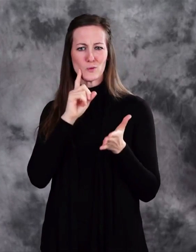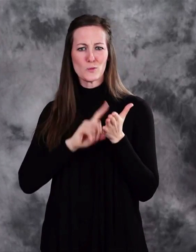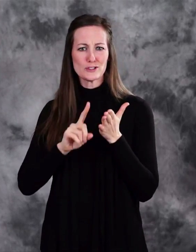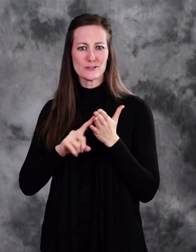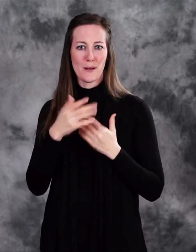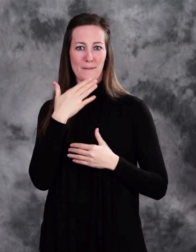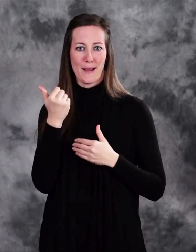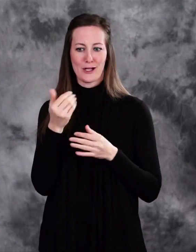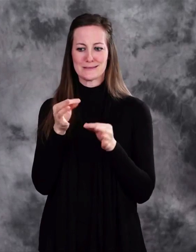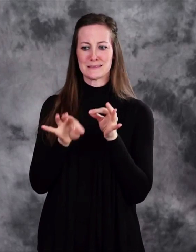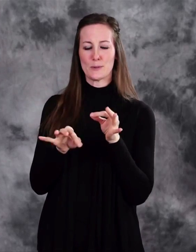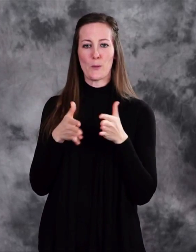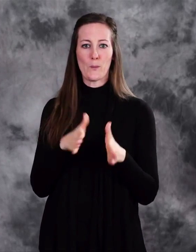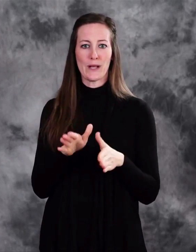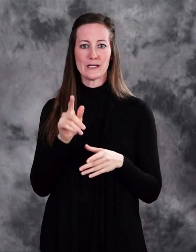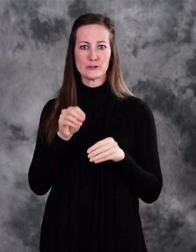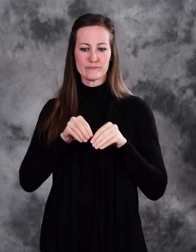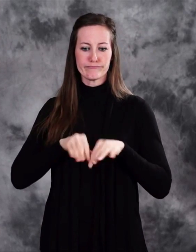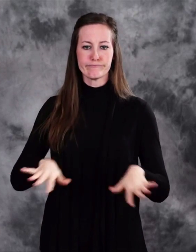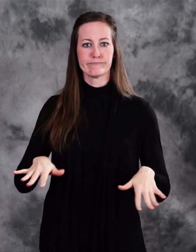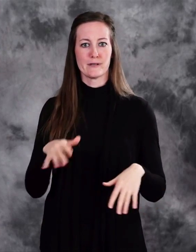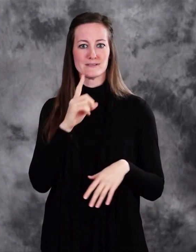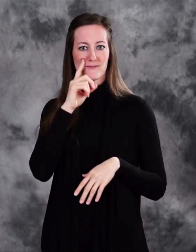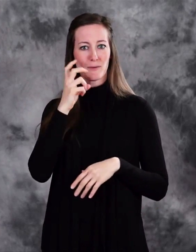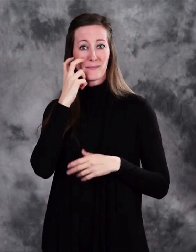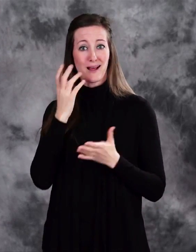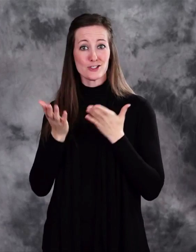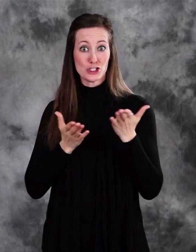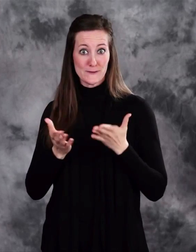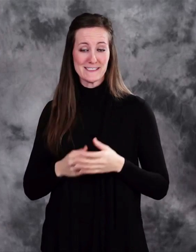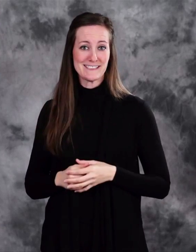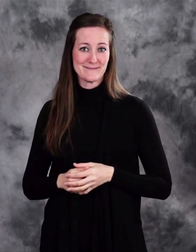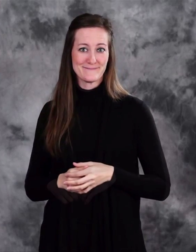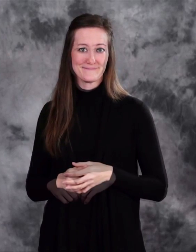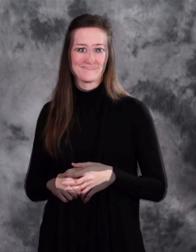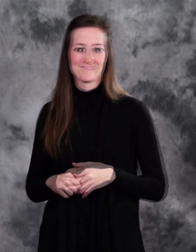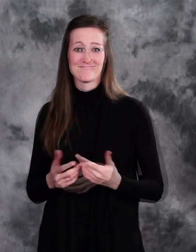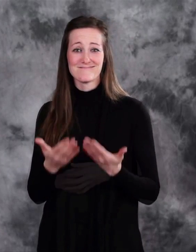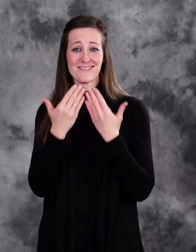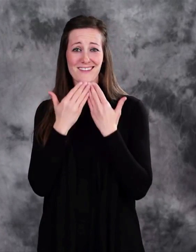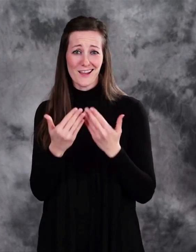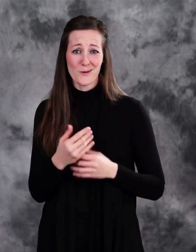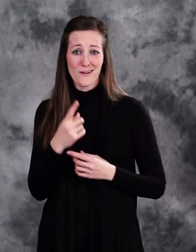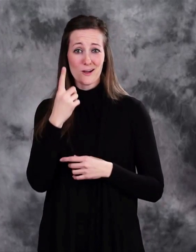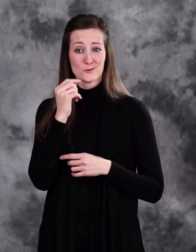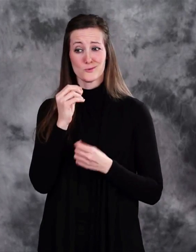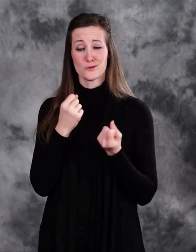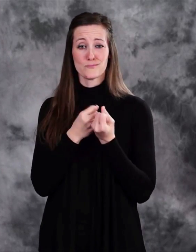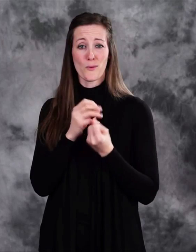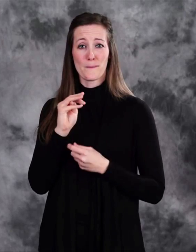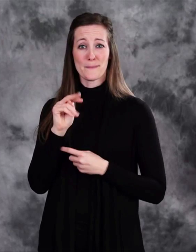to find a simpler way to administer deafblind services. Thank you for supporting